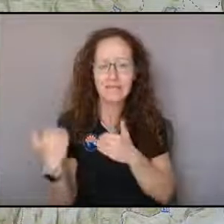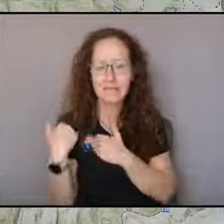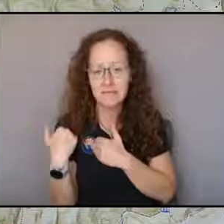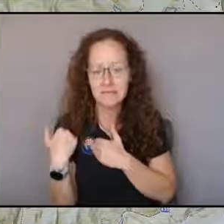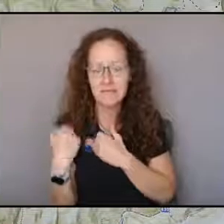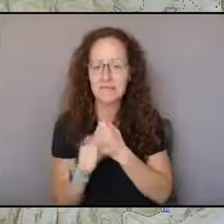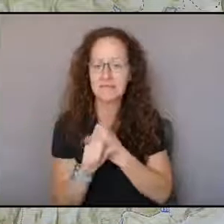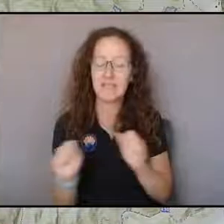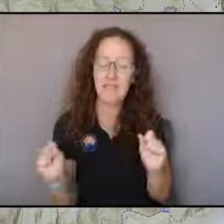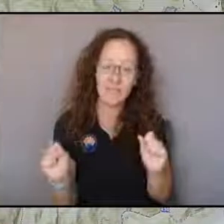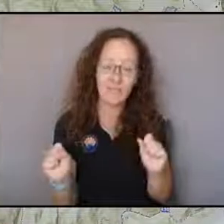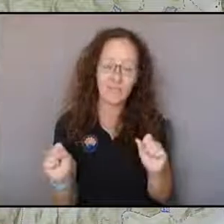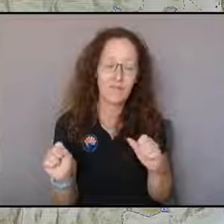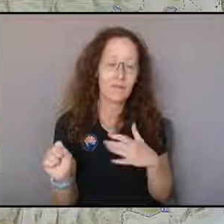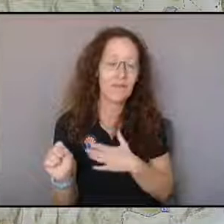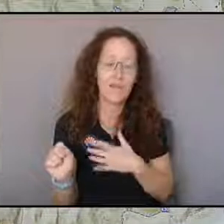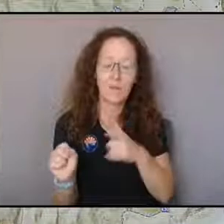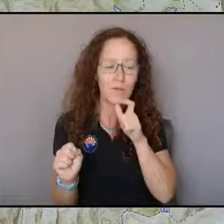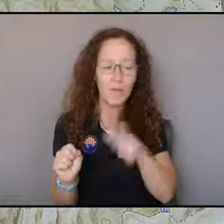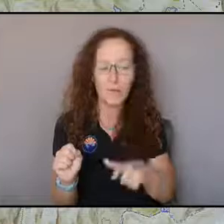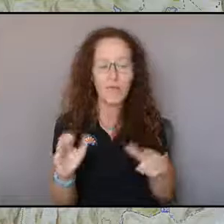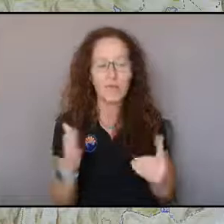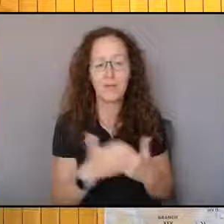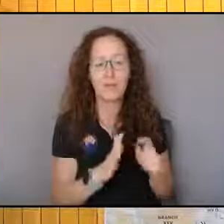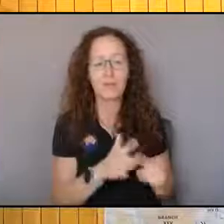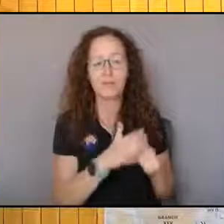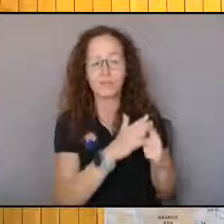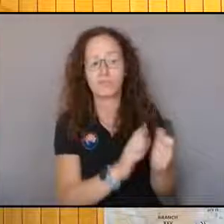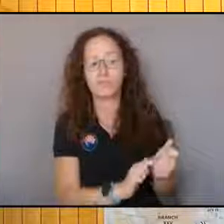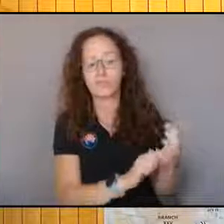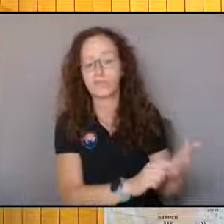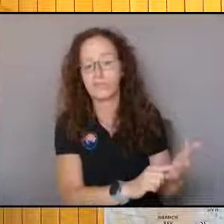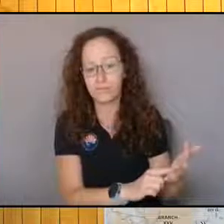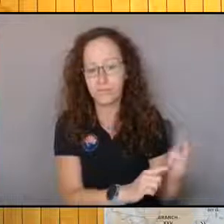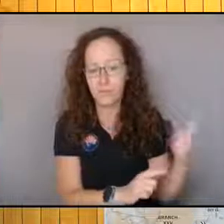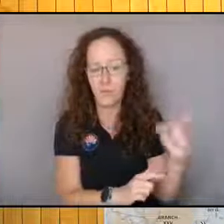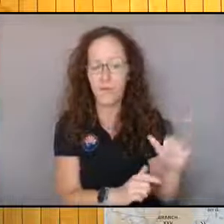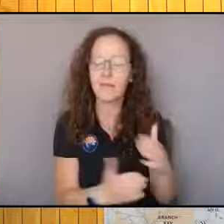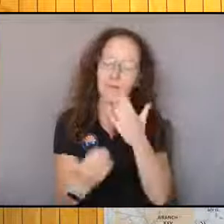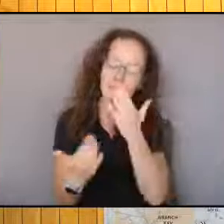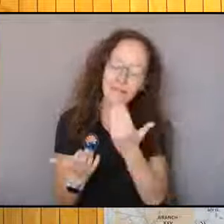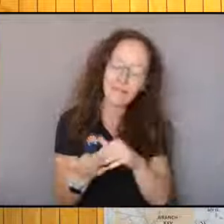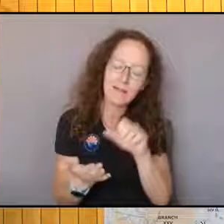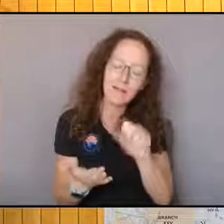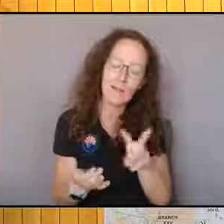DECISIONS, AND WE DON'T NEED NO NEW FIRE STARTS THIS WEEKEND.